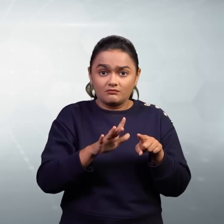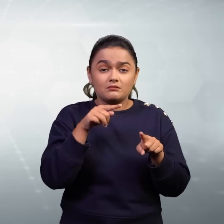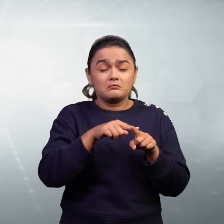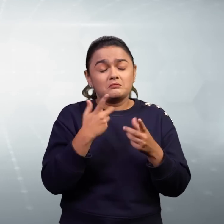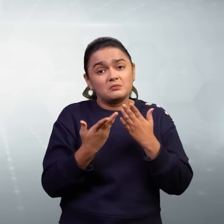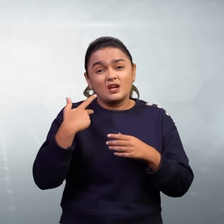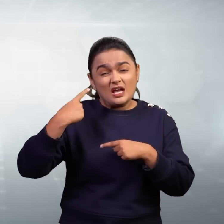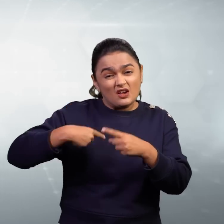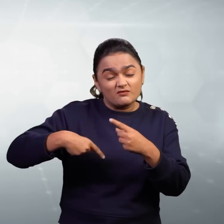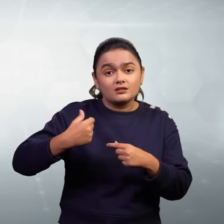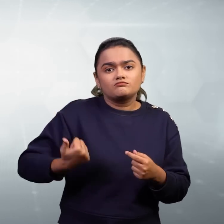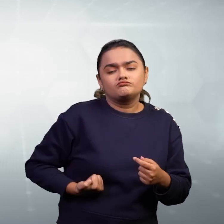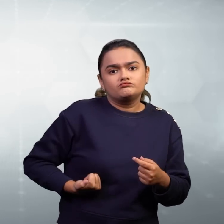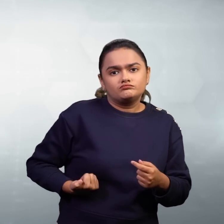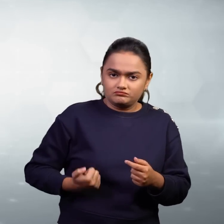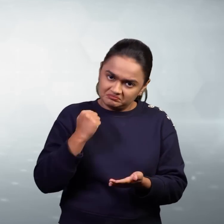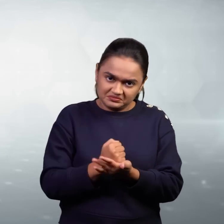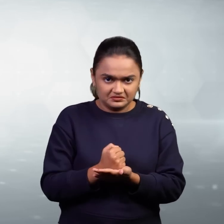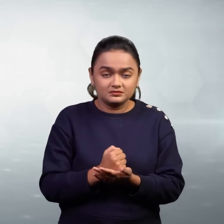This may require daily insulin injections.